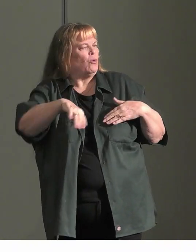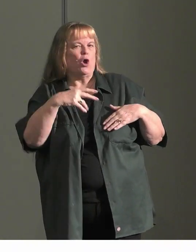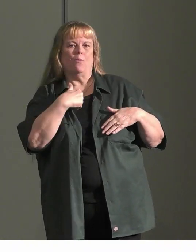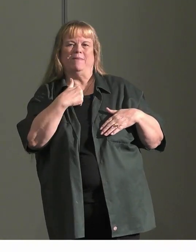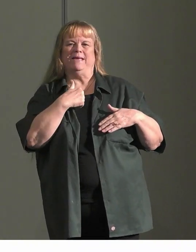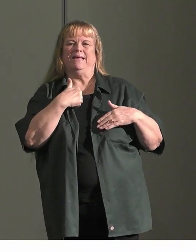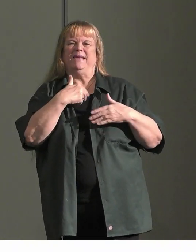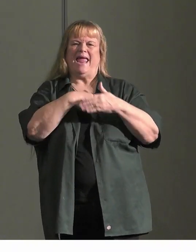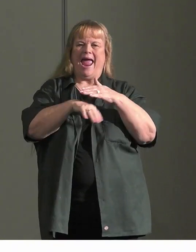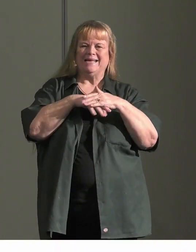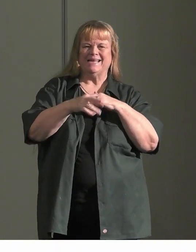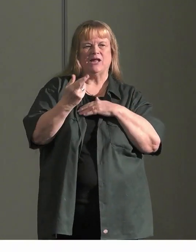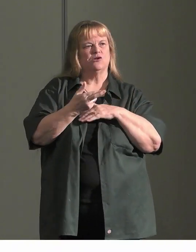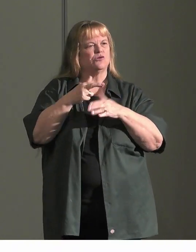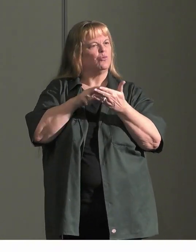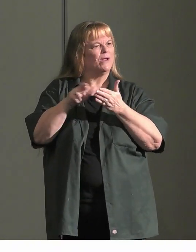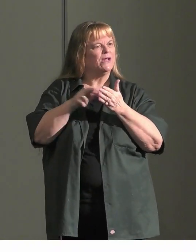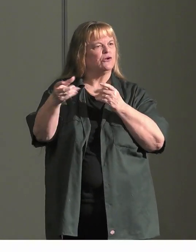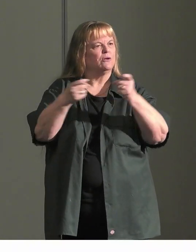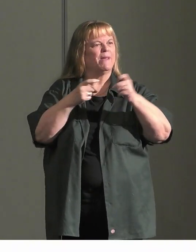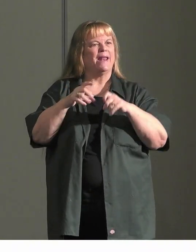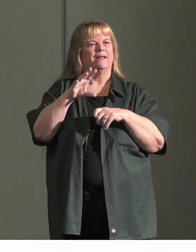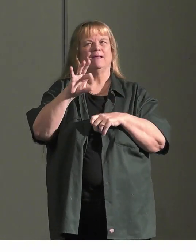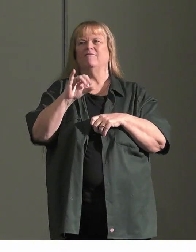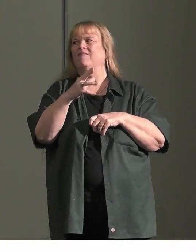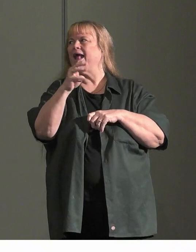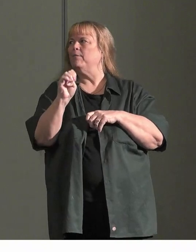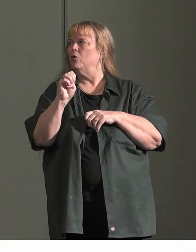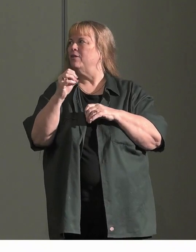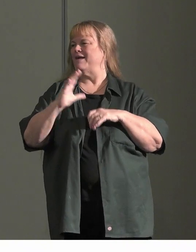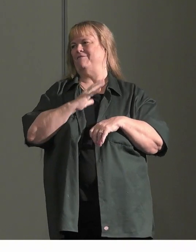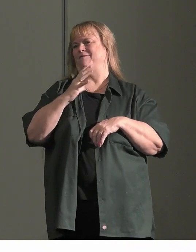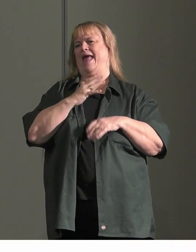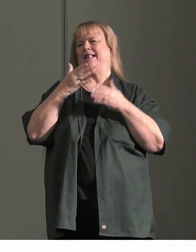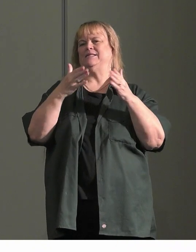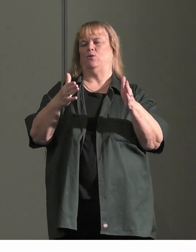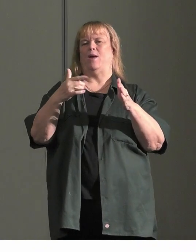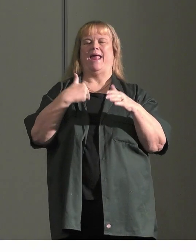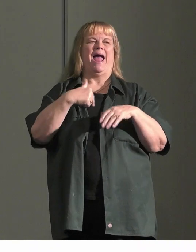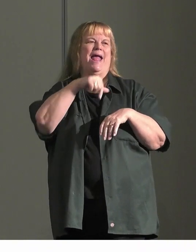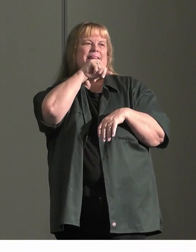accessibility research manager at Fable. That say fancy way to say I love to talk